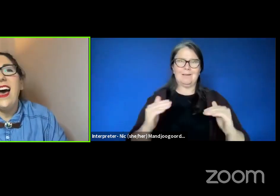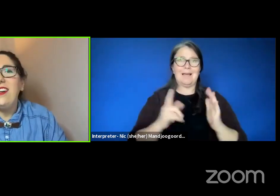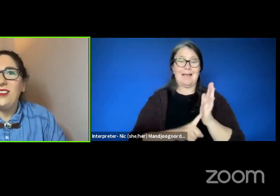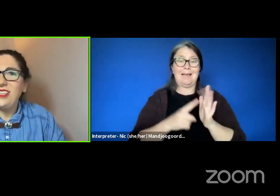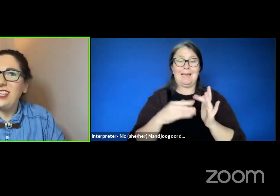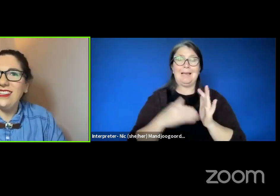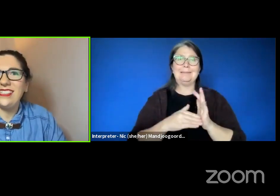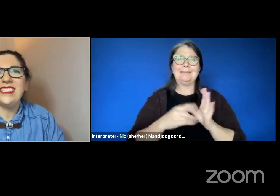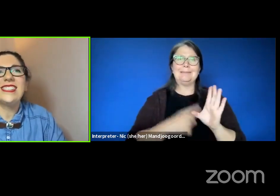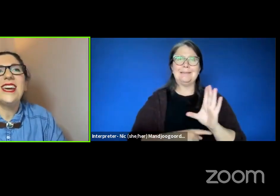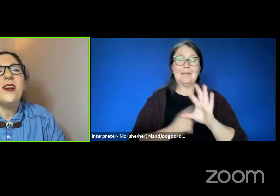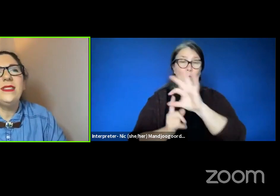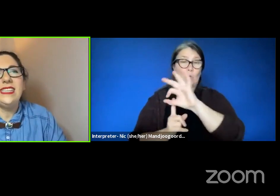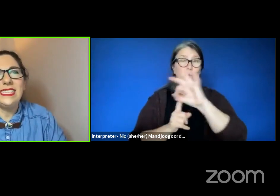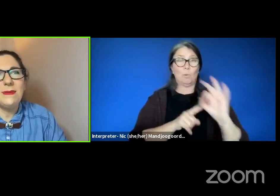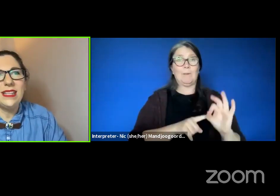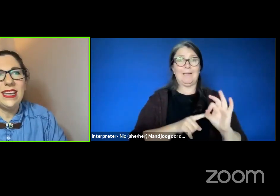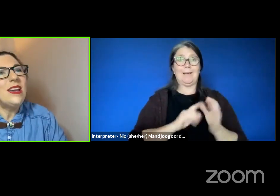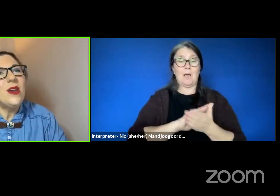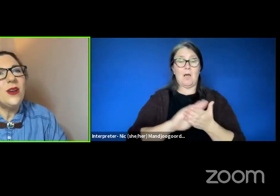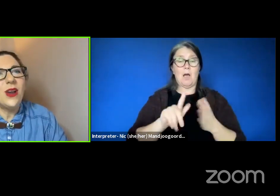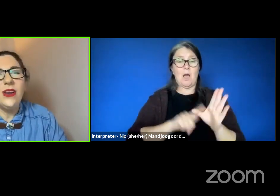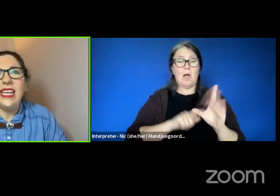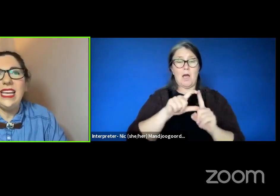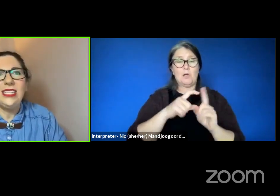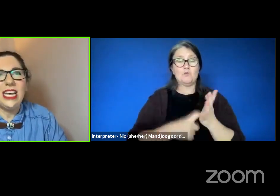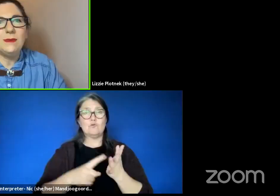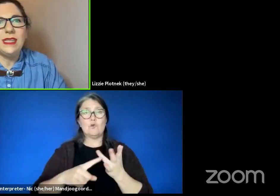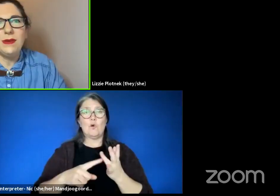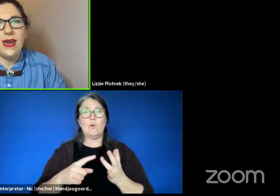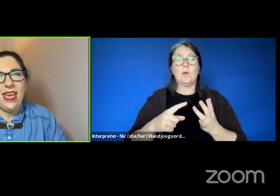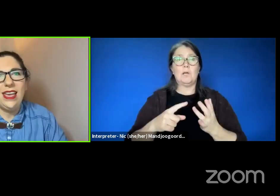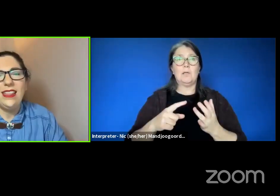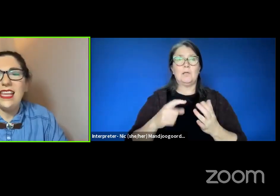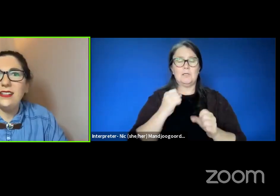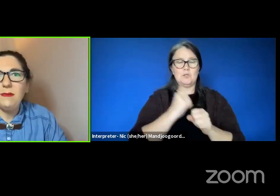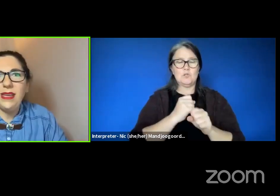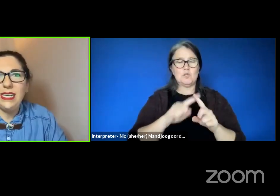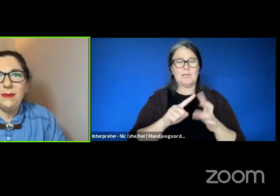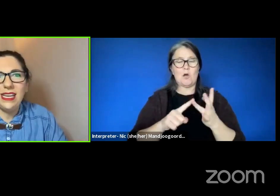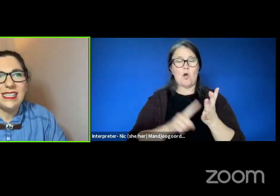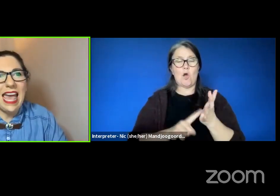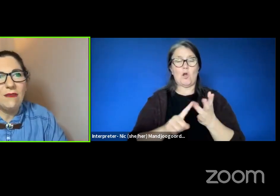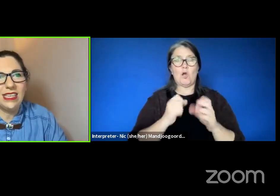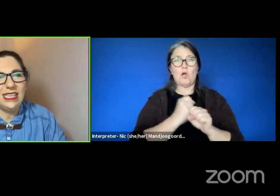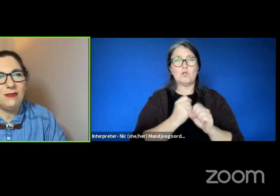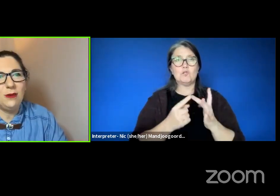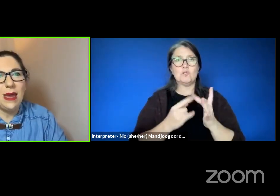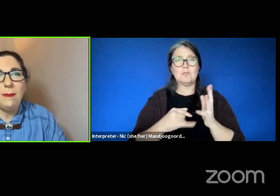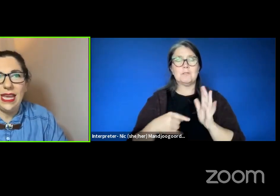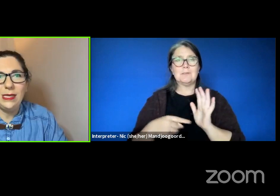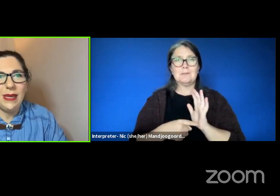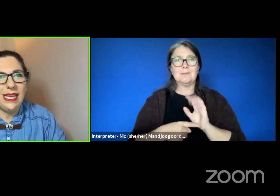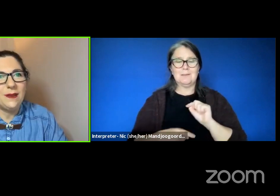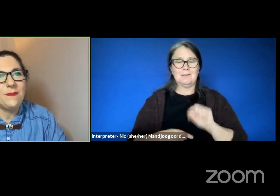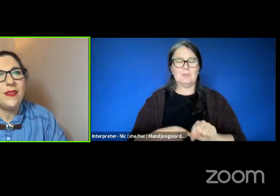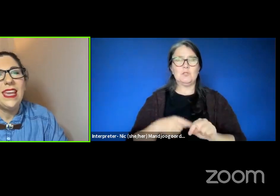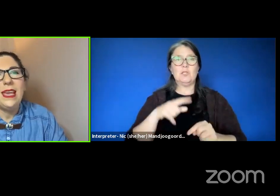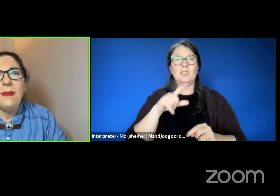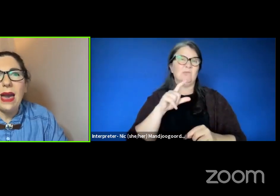Elizabeth platonic Lizzie Elizabeth platonic Lizzie is a queer platonic Lizzie is a queer hydrogeologist. with that with a disability because with a disability who co leads Jessica wa, the LGBT Jessica wa, the LGBT plus advocacy